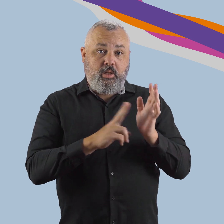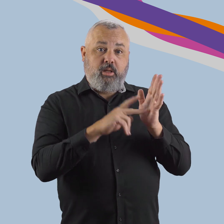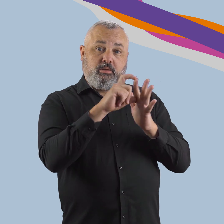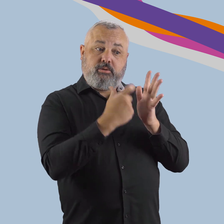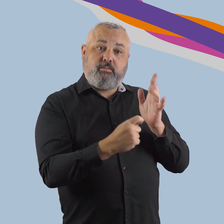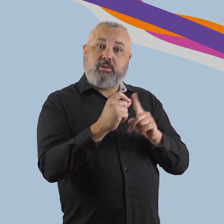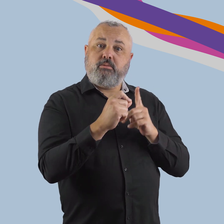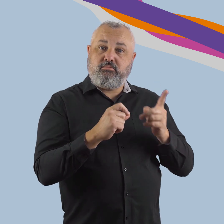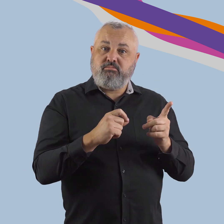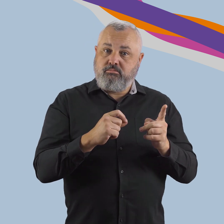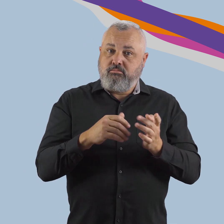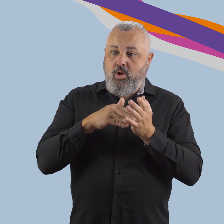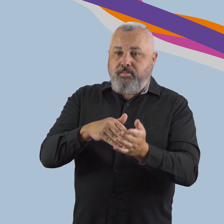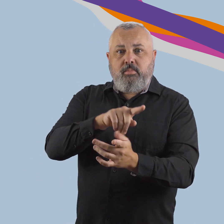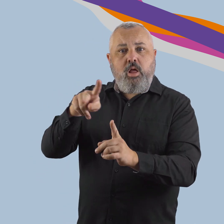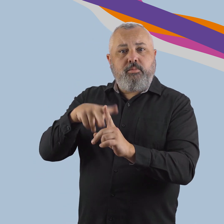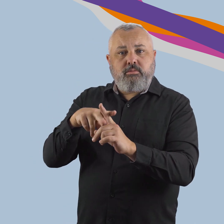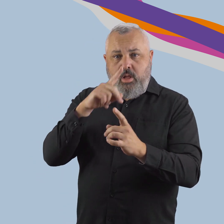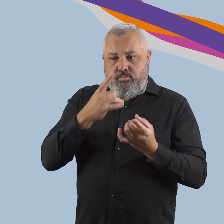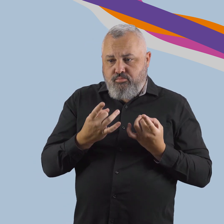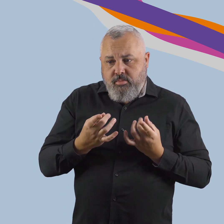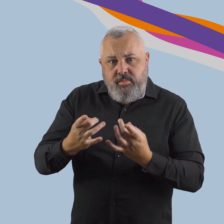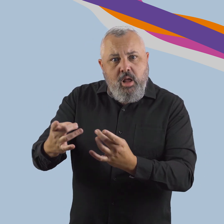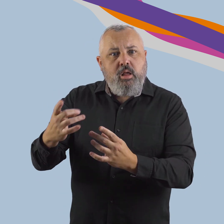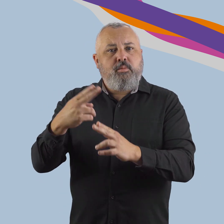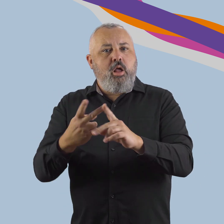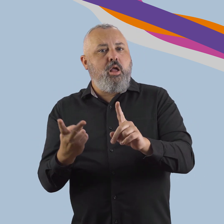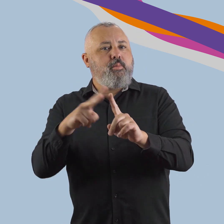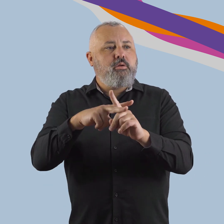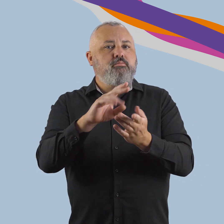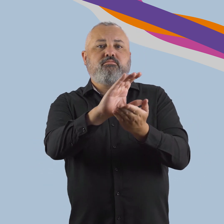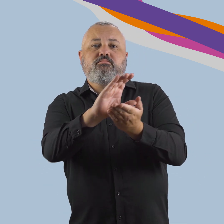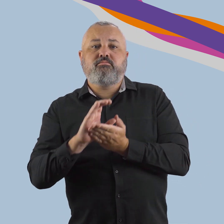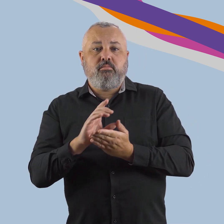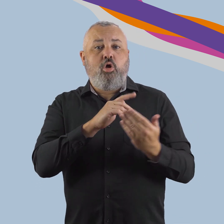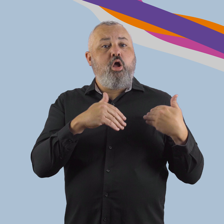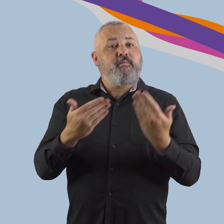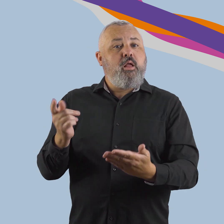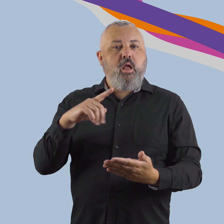To assist applicants in preparing and applying for NDRP grant funding, we will offer: